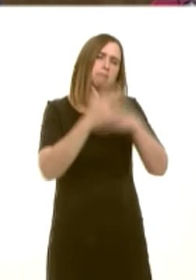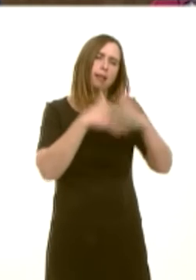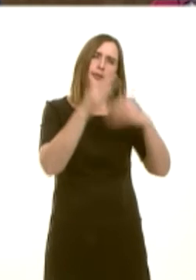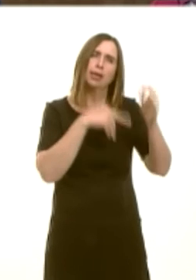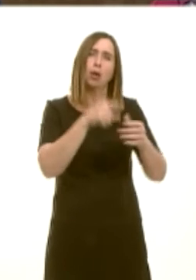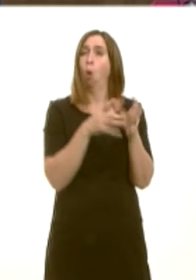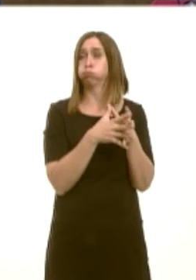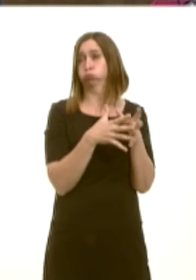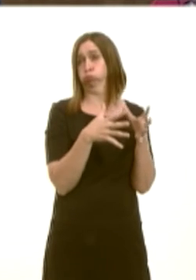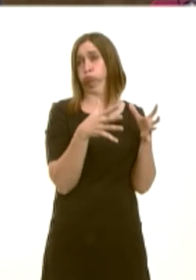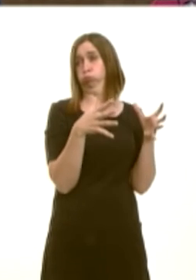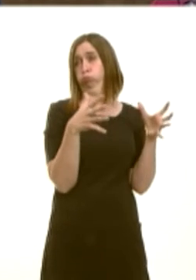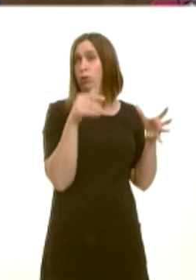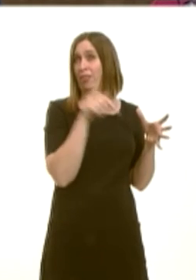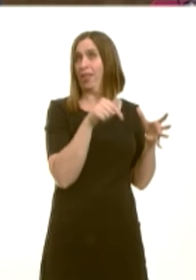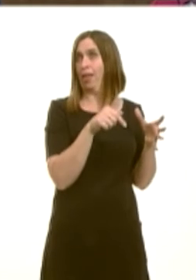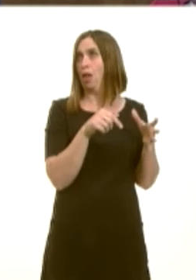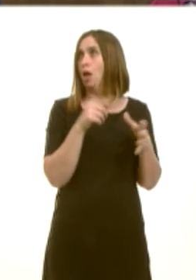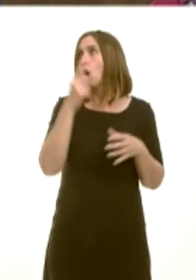bubble, and that is a worrying thing, because weíre not seeing productivity increases in